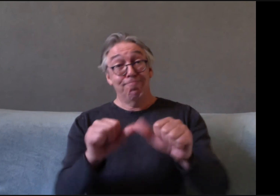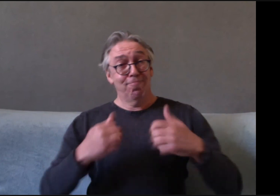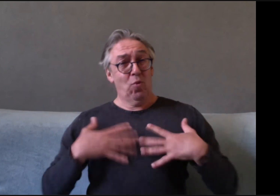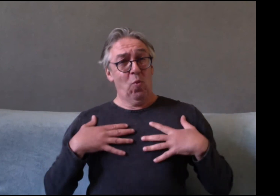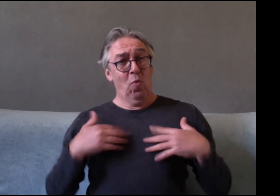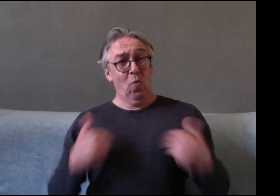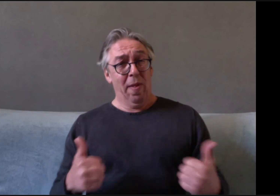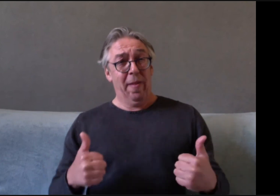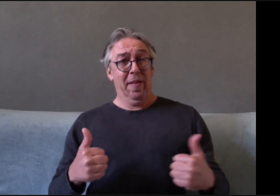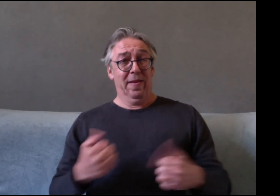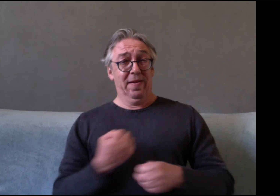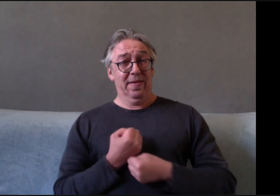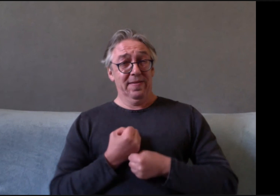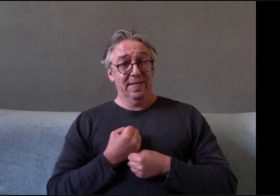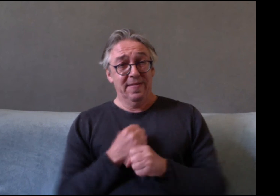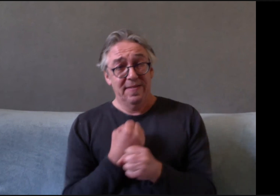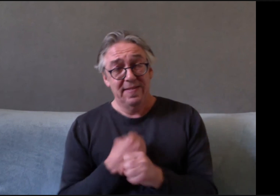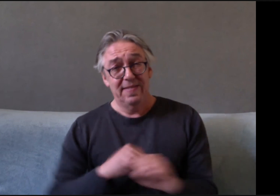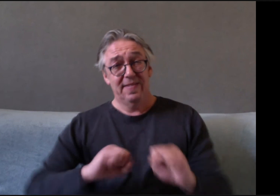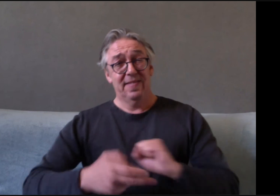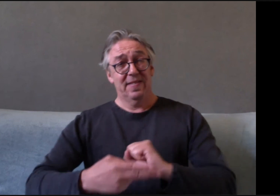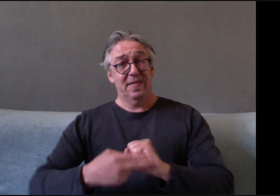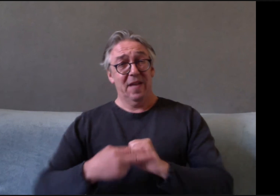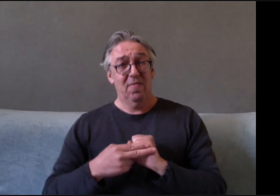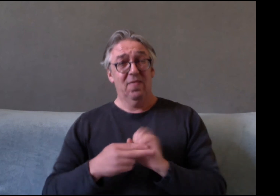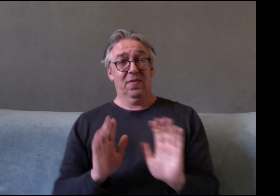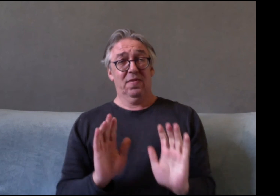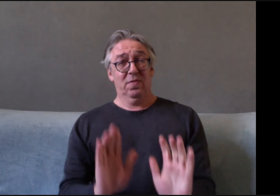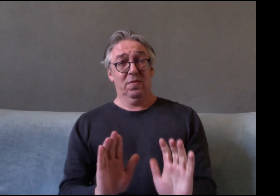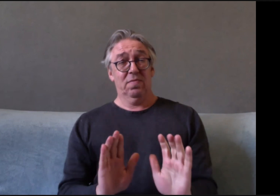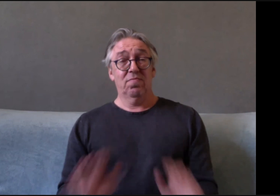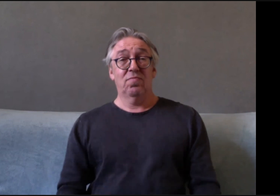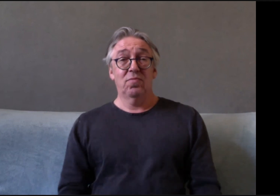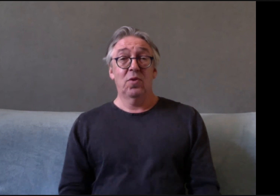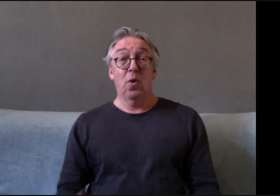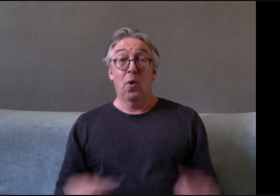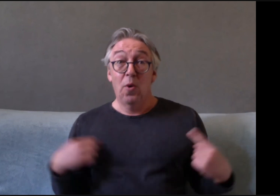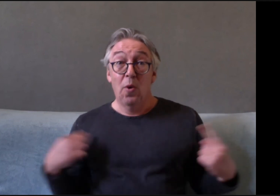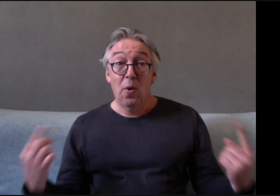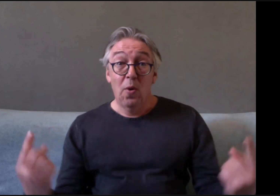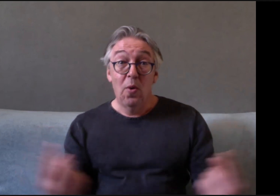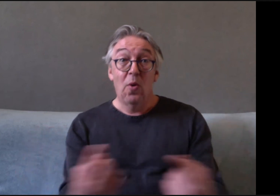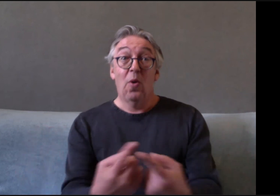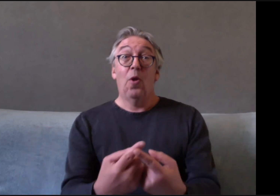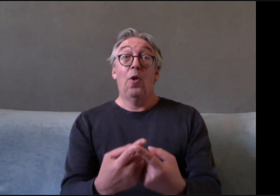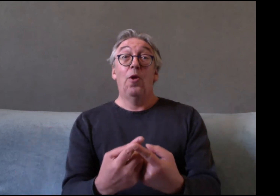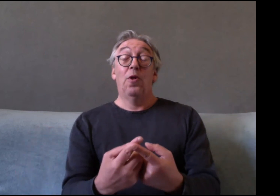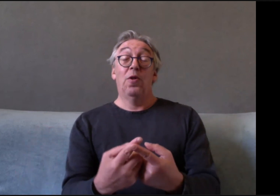All of us, we need to try to bring all the movement together united.